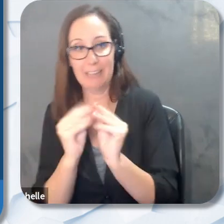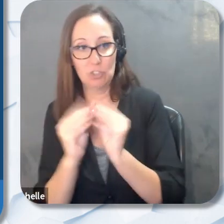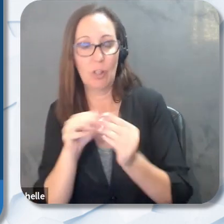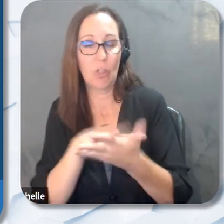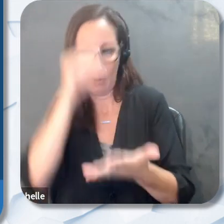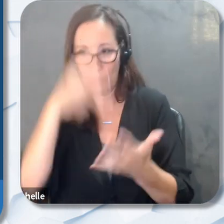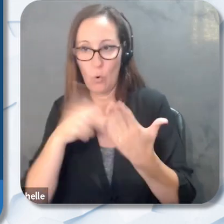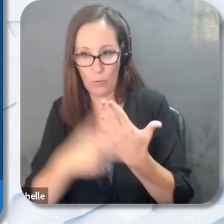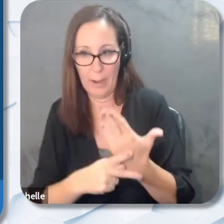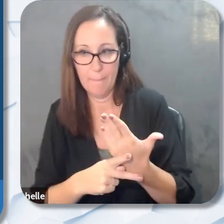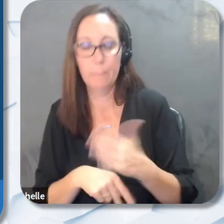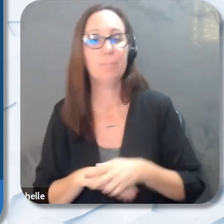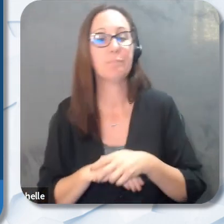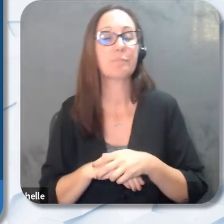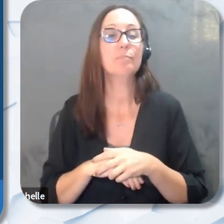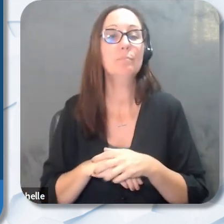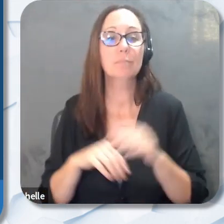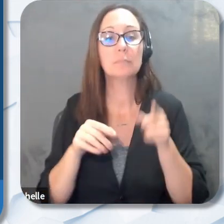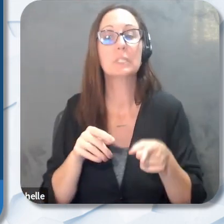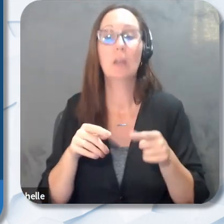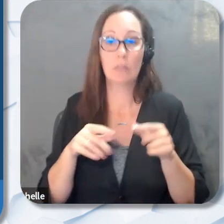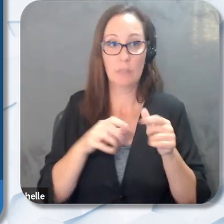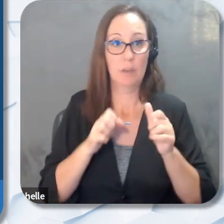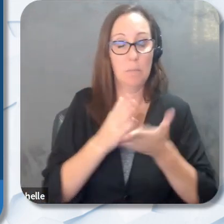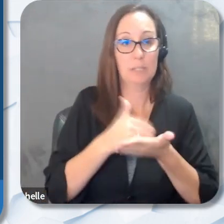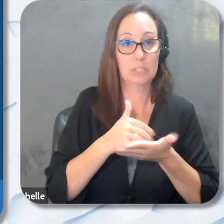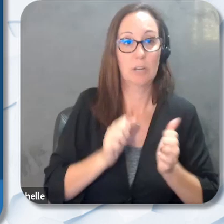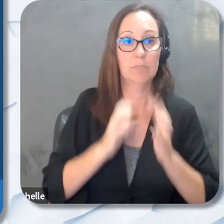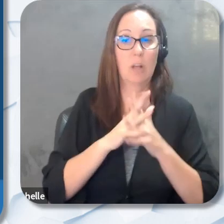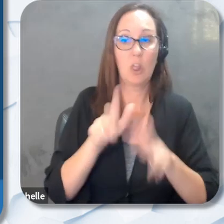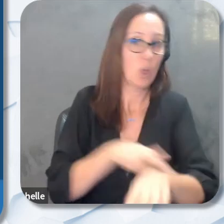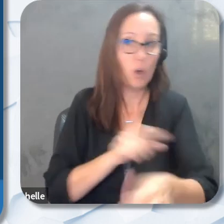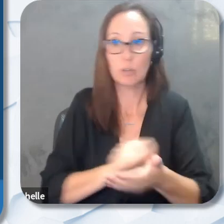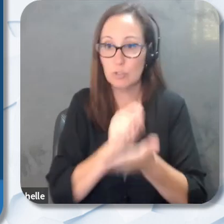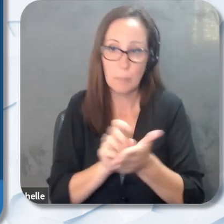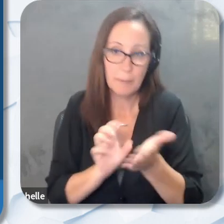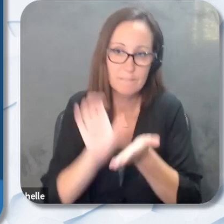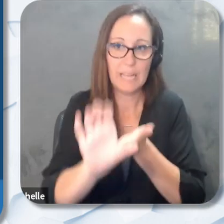And the budget establishes the first phase of a long term investment in student nutrition